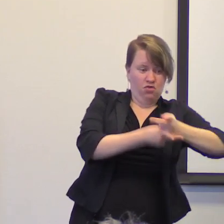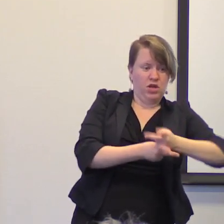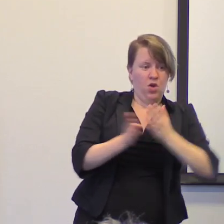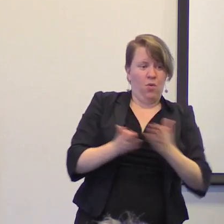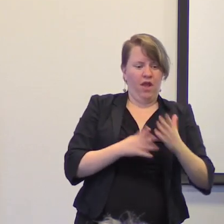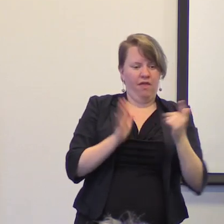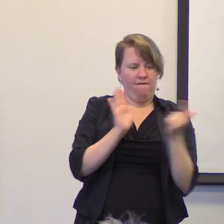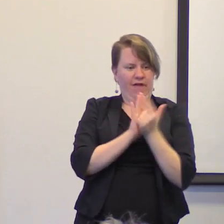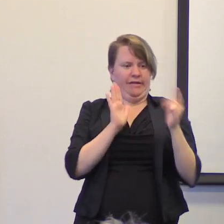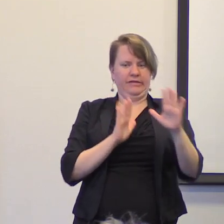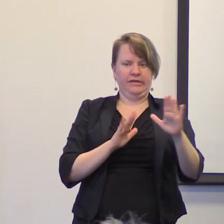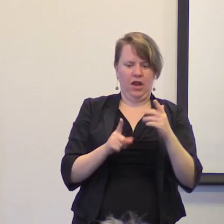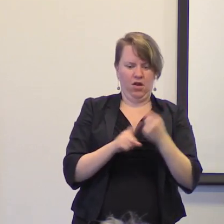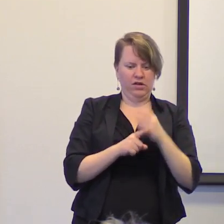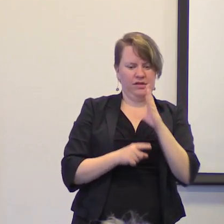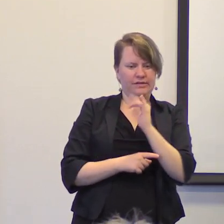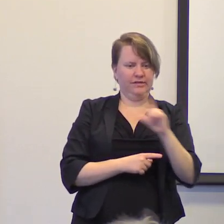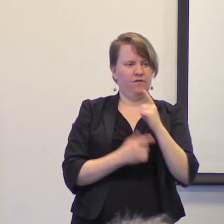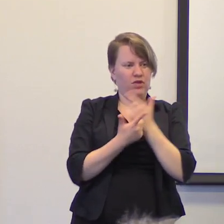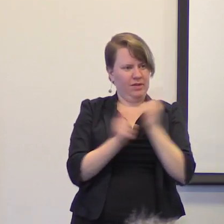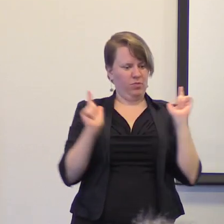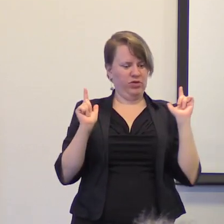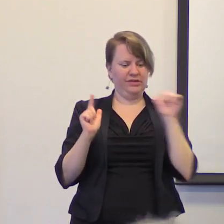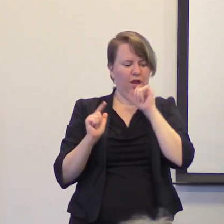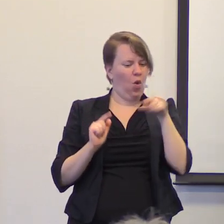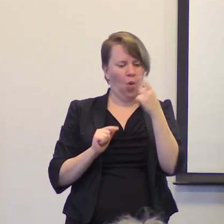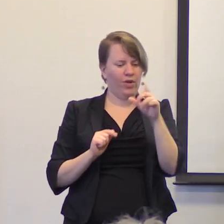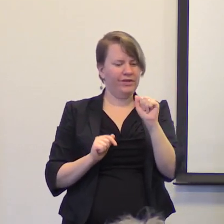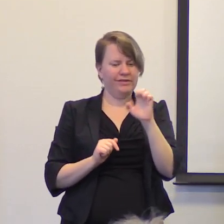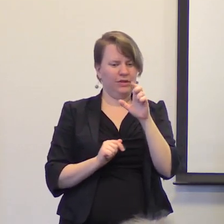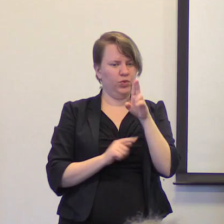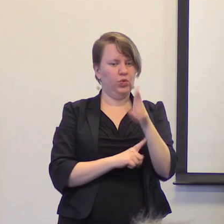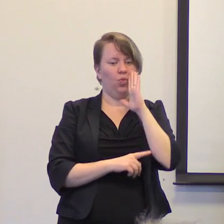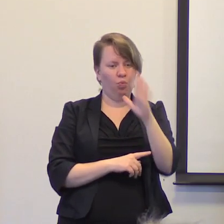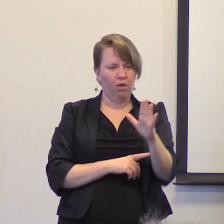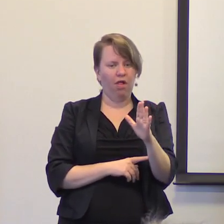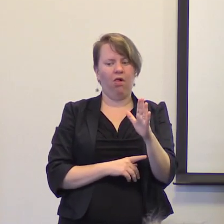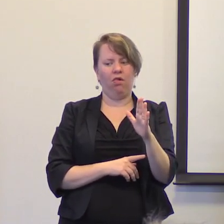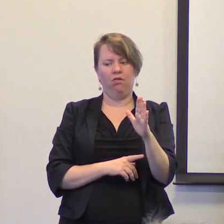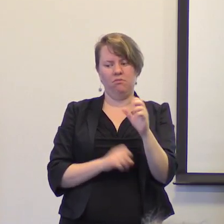it is not always the case that an ACLU affiliate is going to have the bandwidth to be able